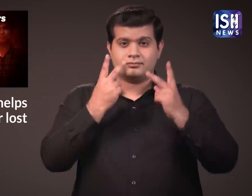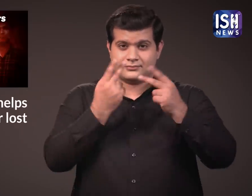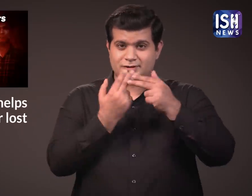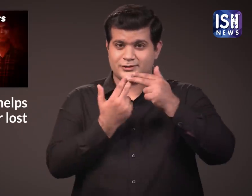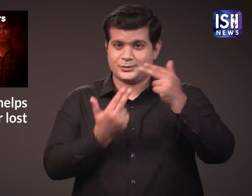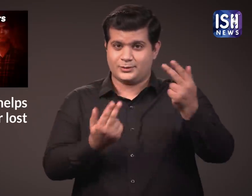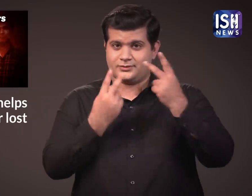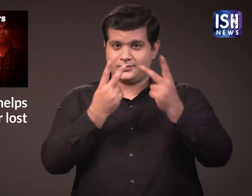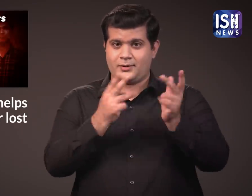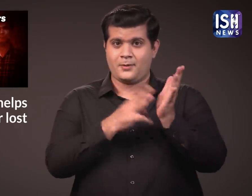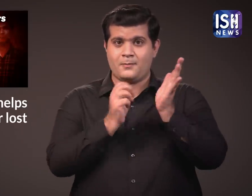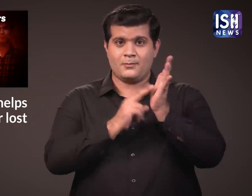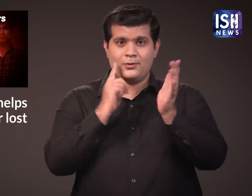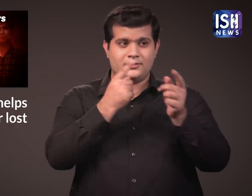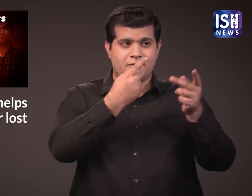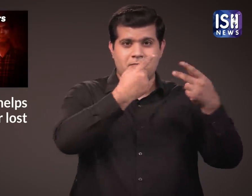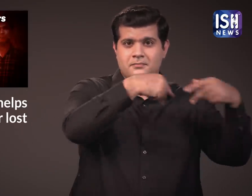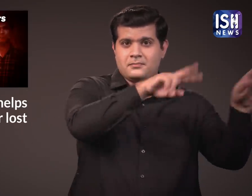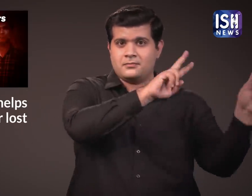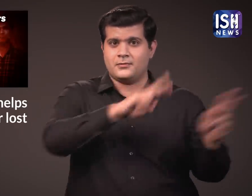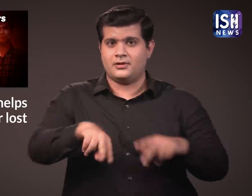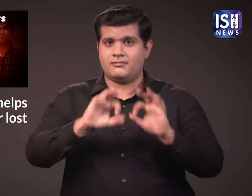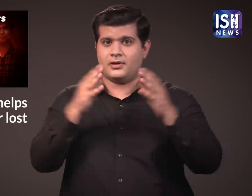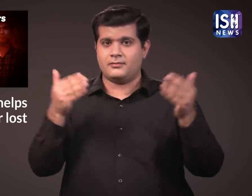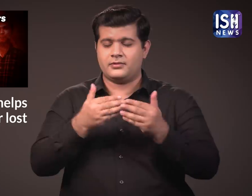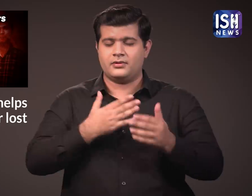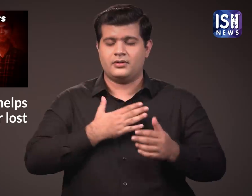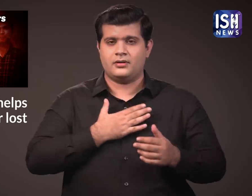The story of Moni reuniting with her family is extremely heart warming.